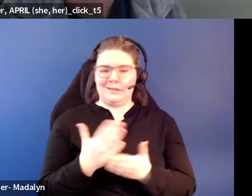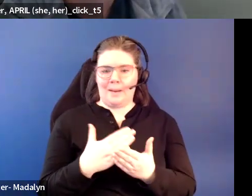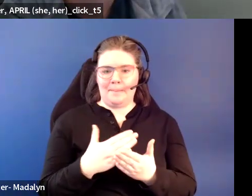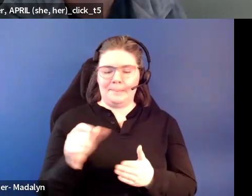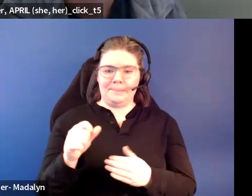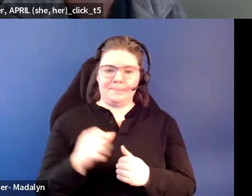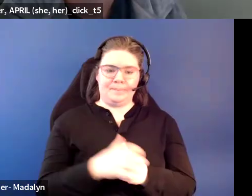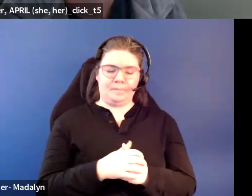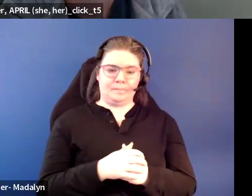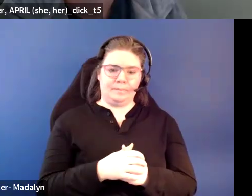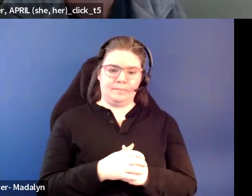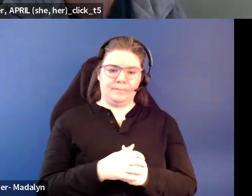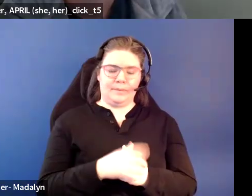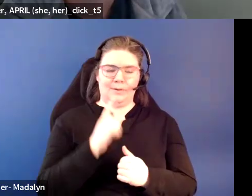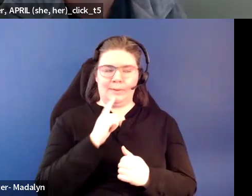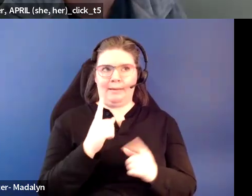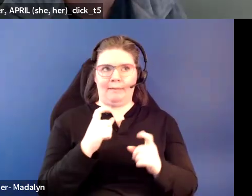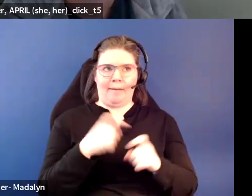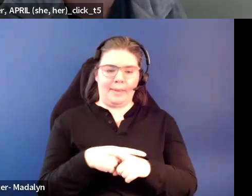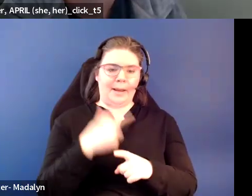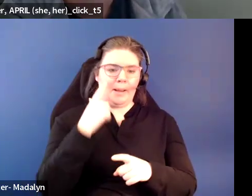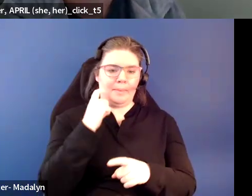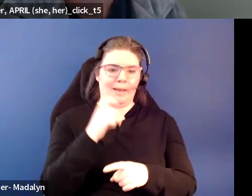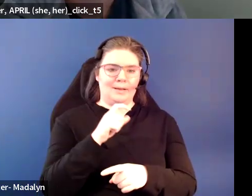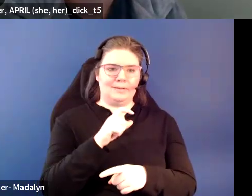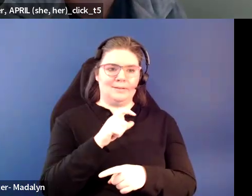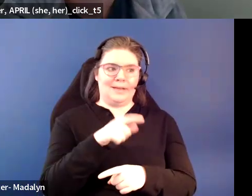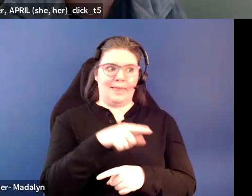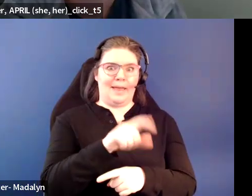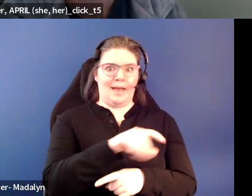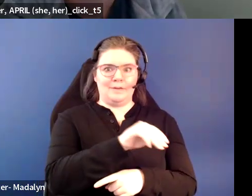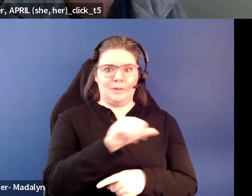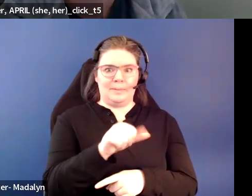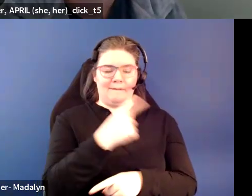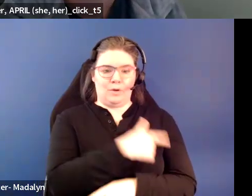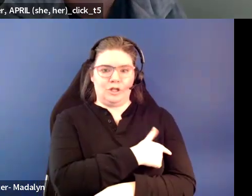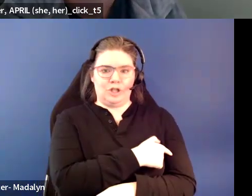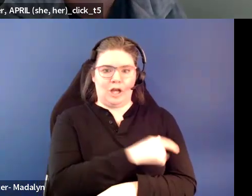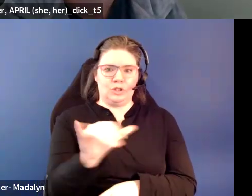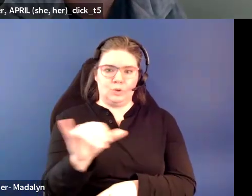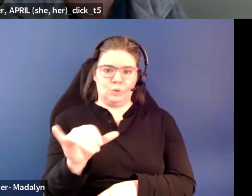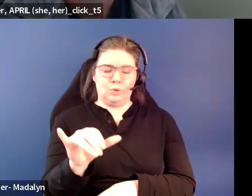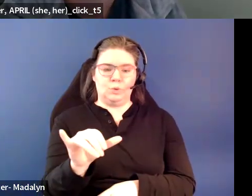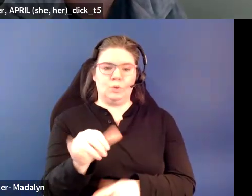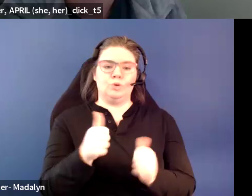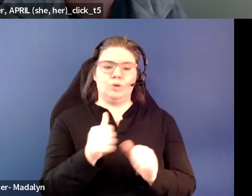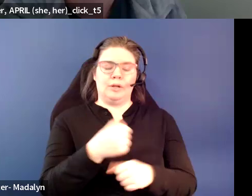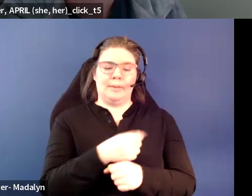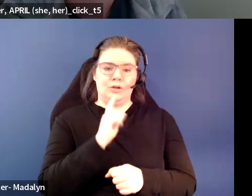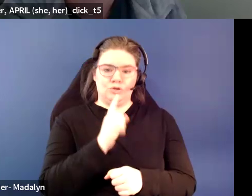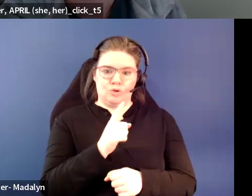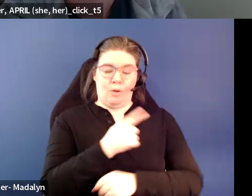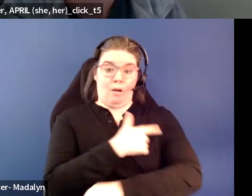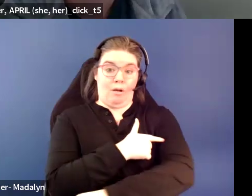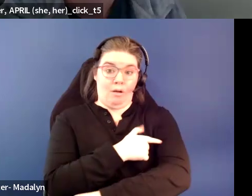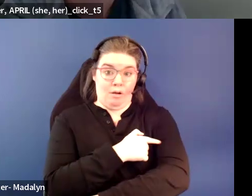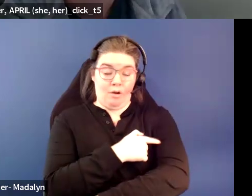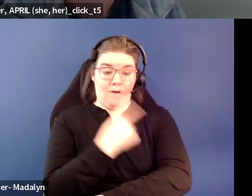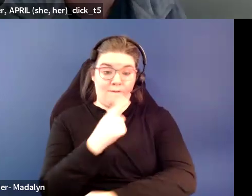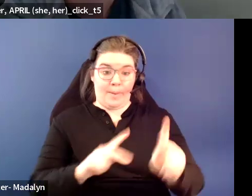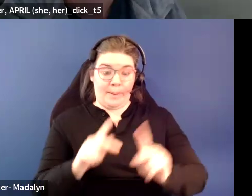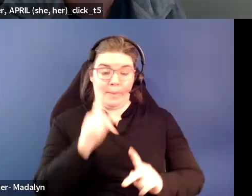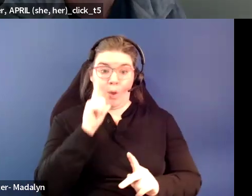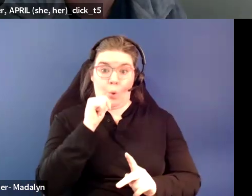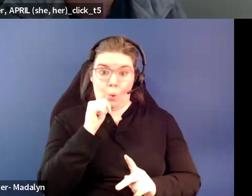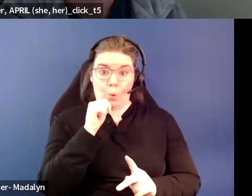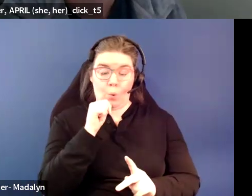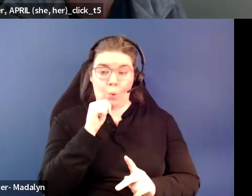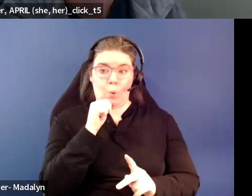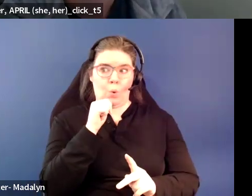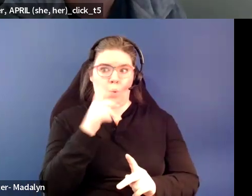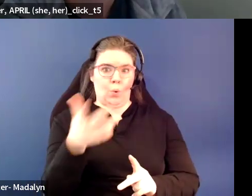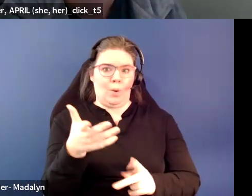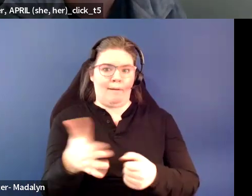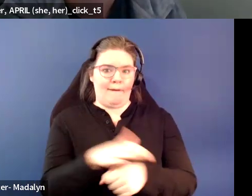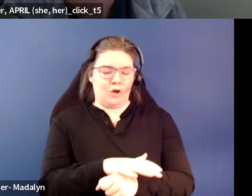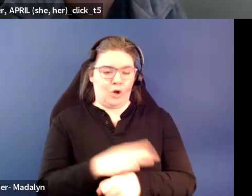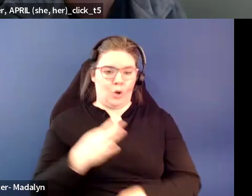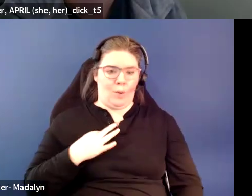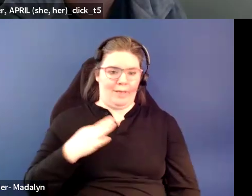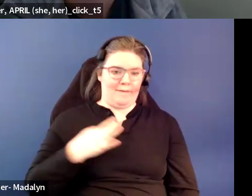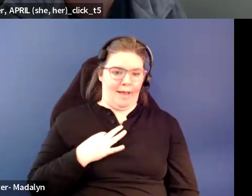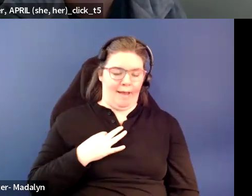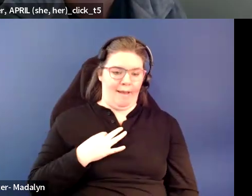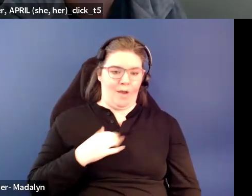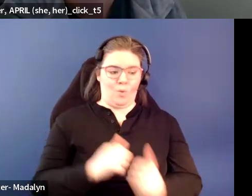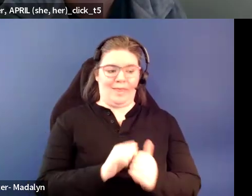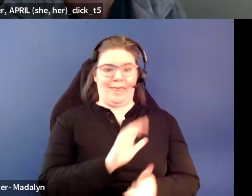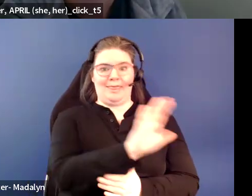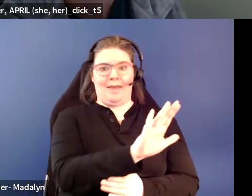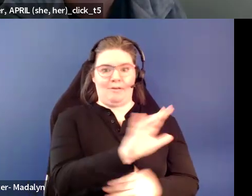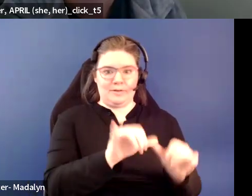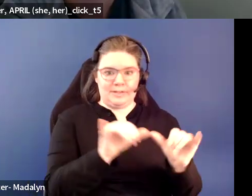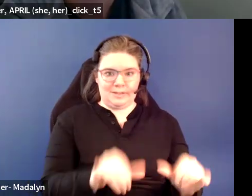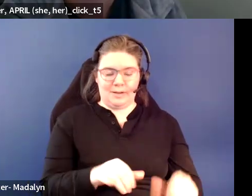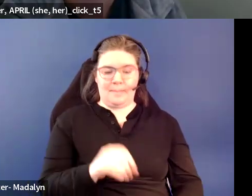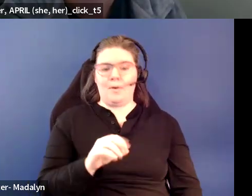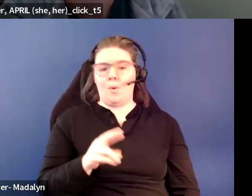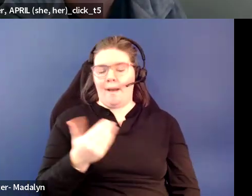Carolyn Grawi: it. It's complicated, because it costs them money for the shots, too. And so they're trying to make sure that they're going into the arms of folks that they would be covering anyway, who qualify under their systems, or that they have health insurance that will pay for their